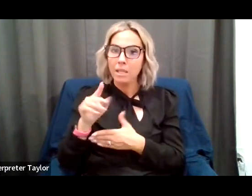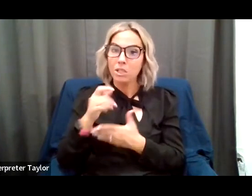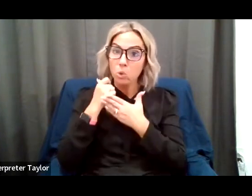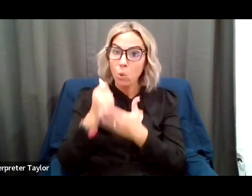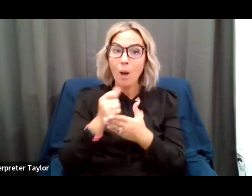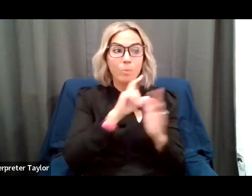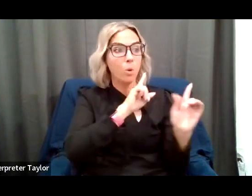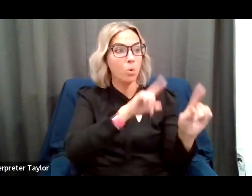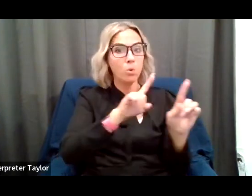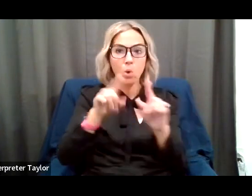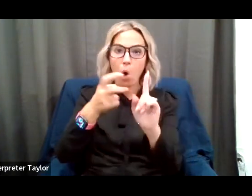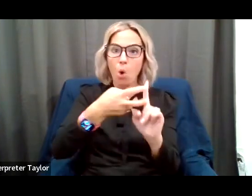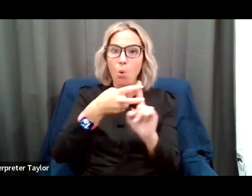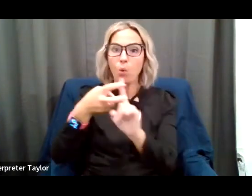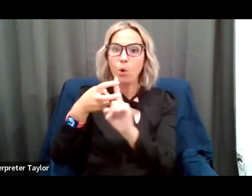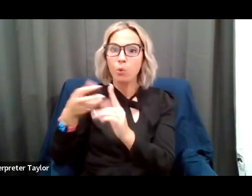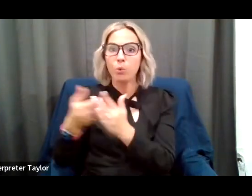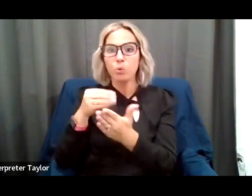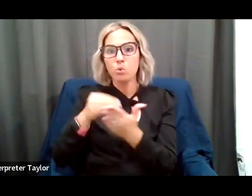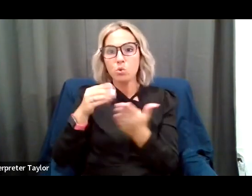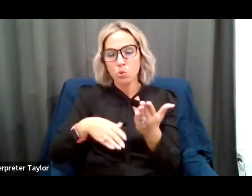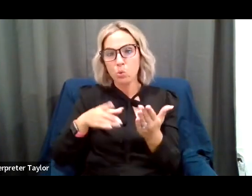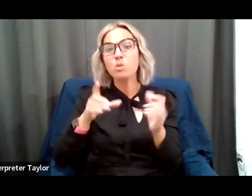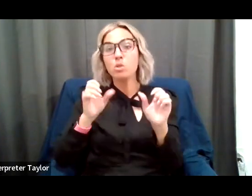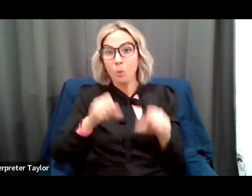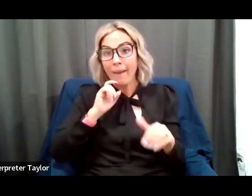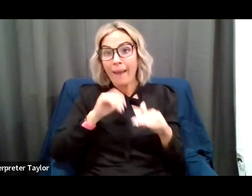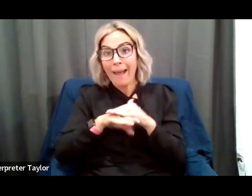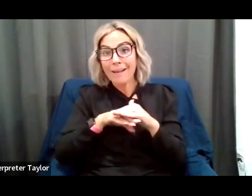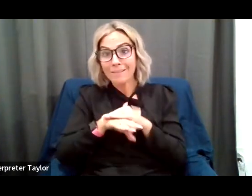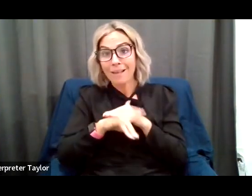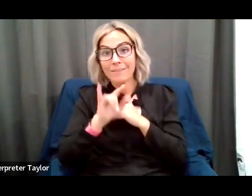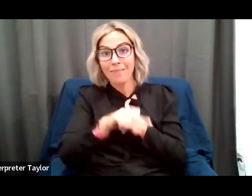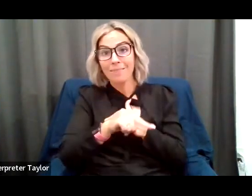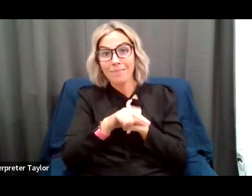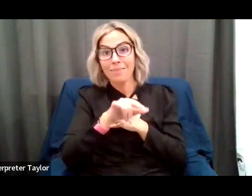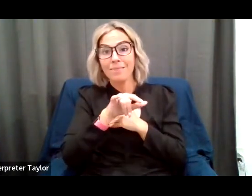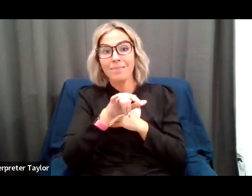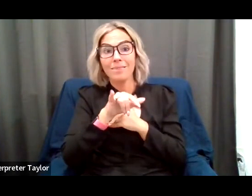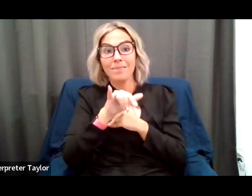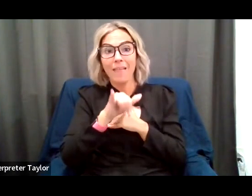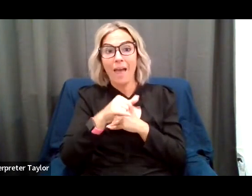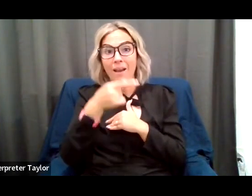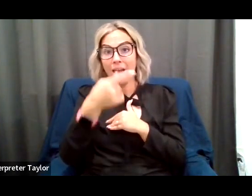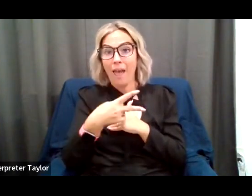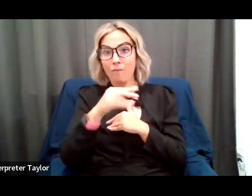recruit new students so that you can access that sick- that half percent growth.